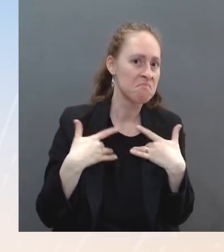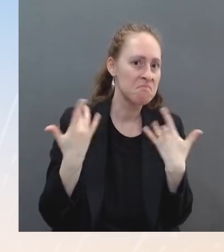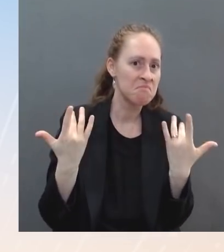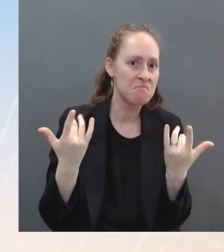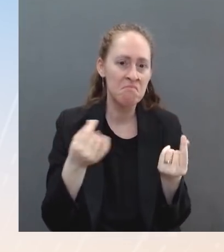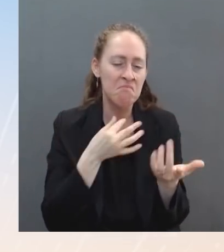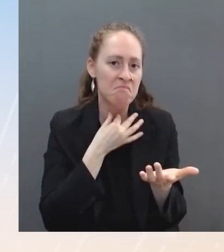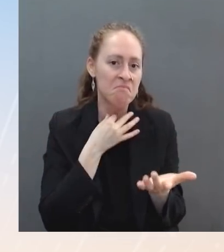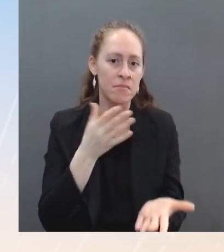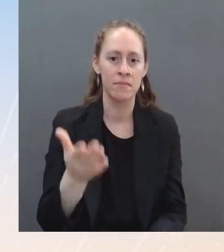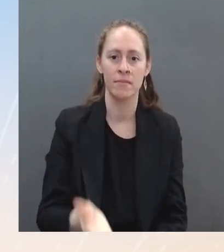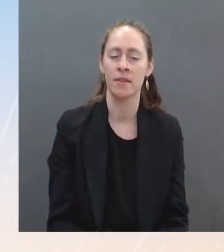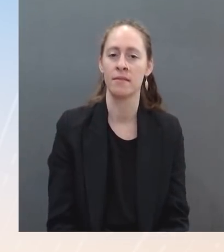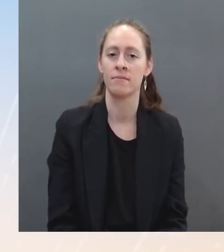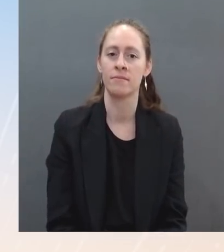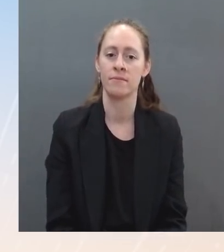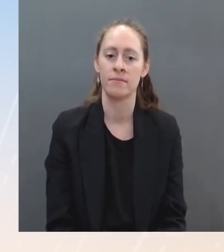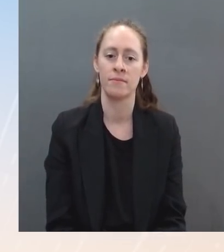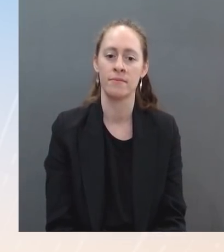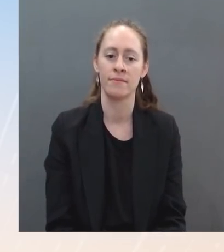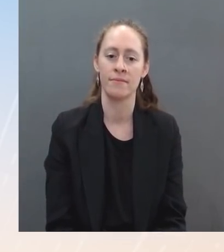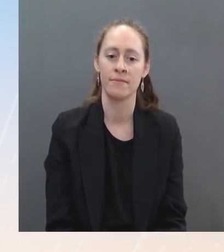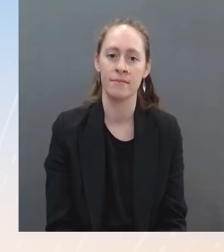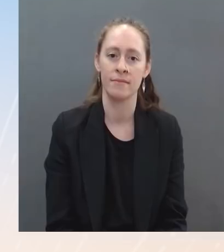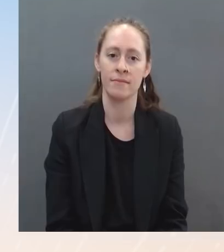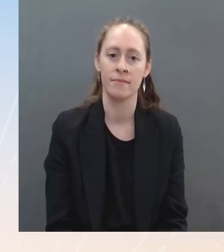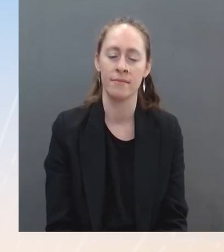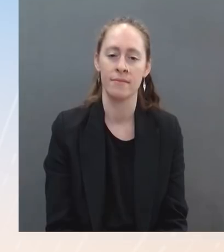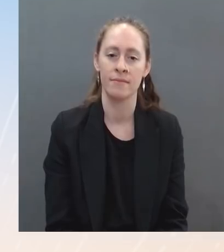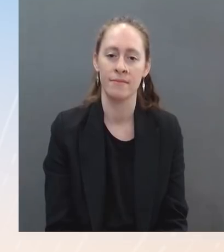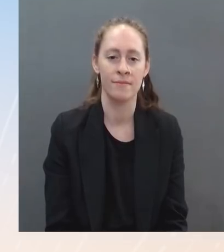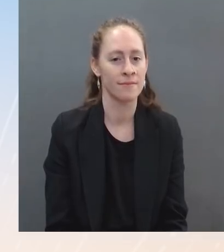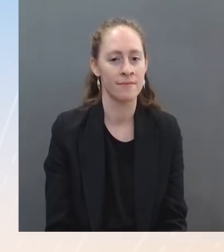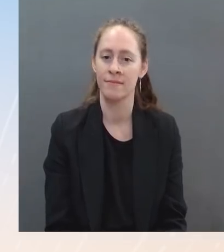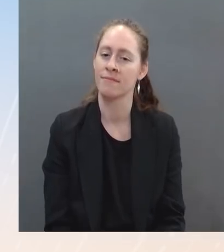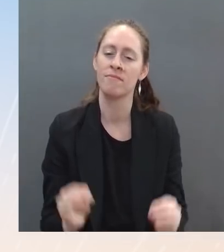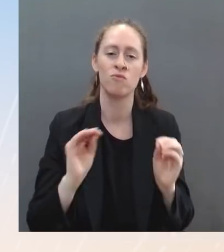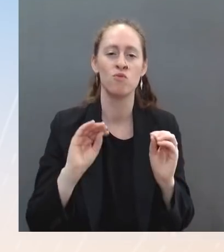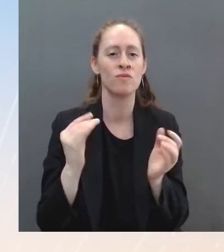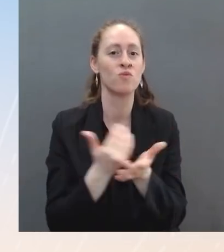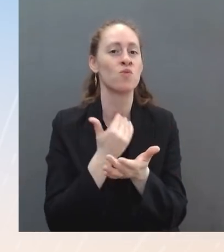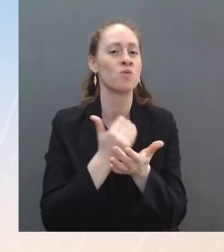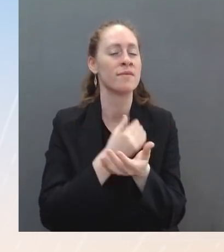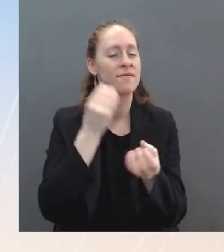I don't have any additional specifics to read out beyond the fact that they were productive conversations.